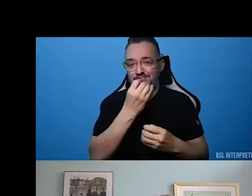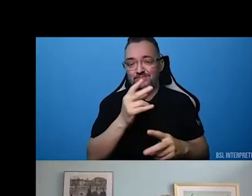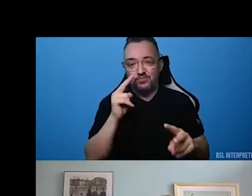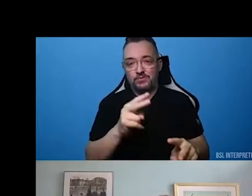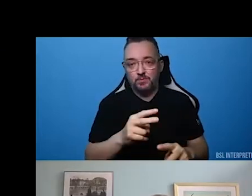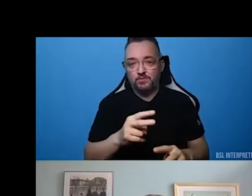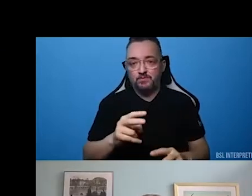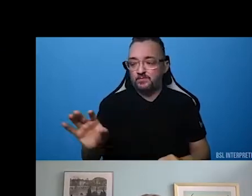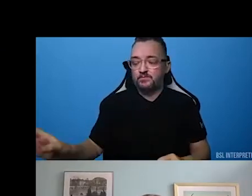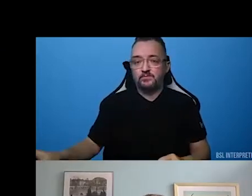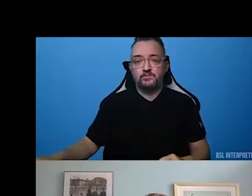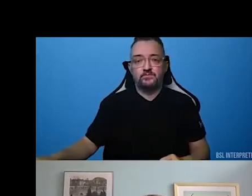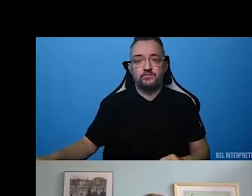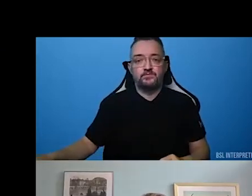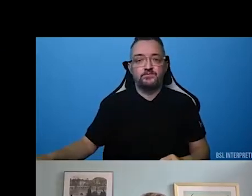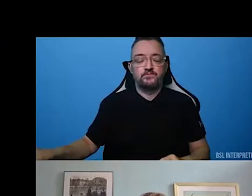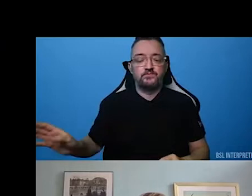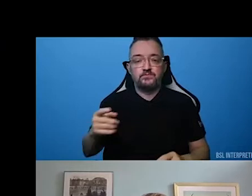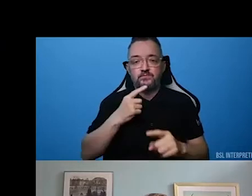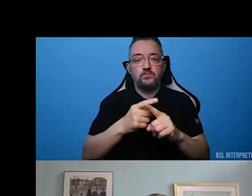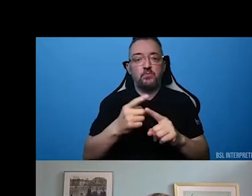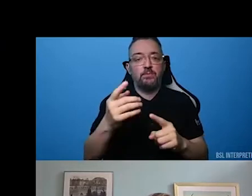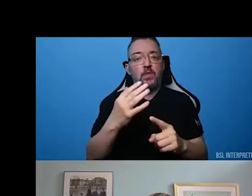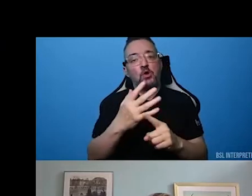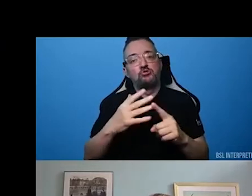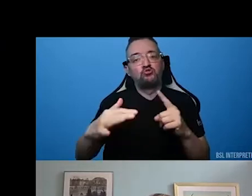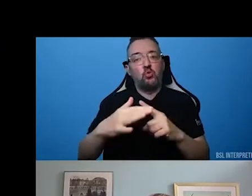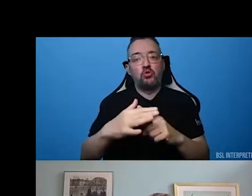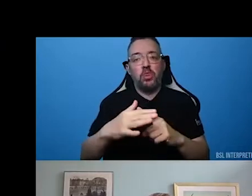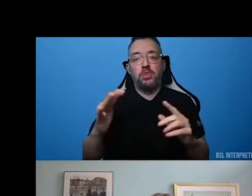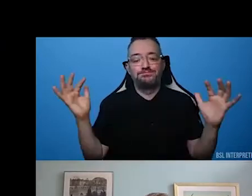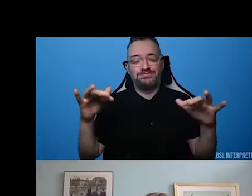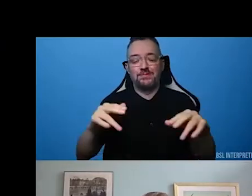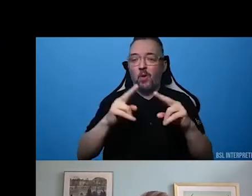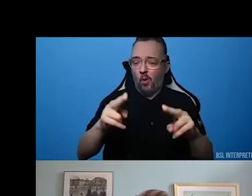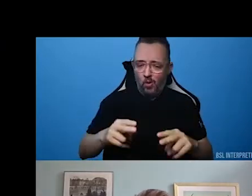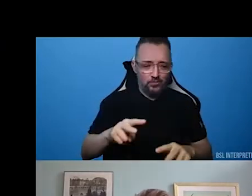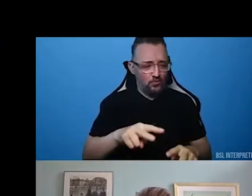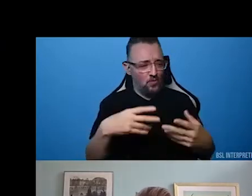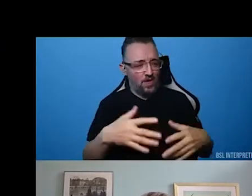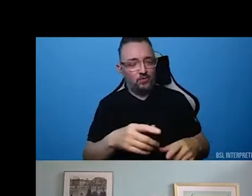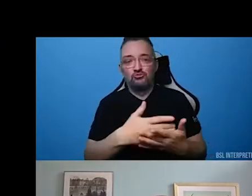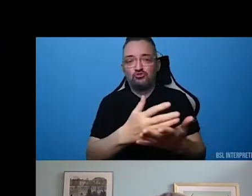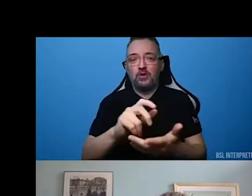And we can think here about the kind of the sociability aspect of bringing people into your home and perhaps sharing the amount of snuff